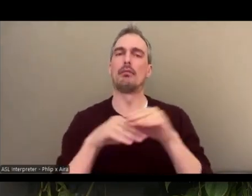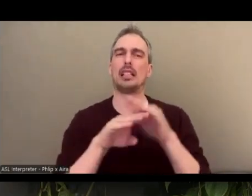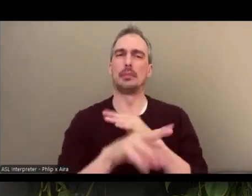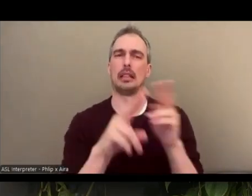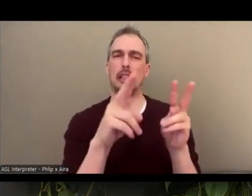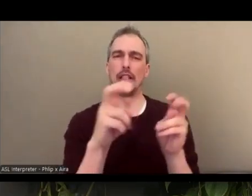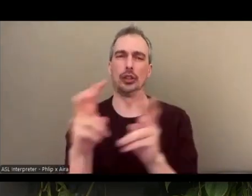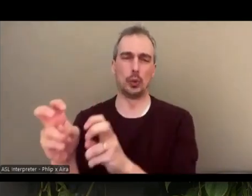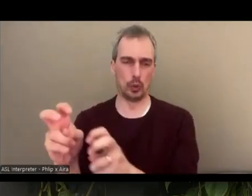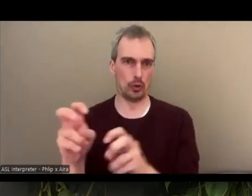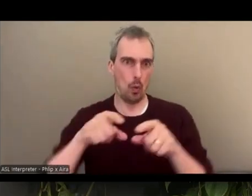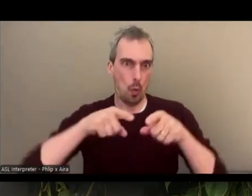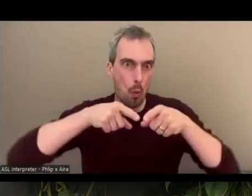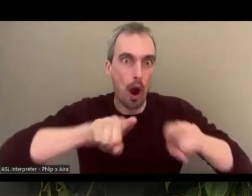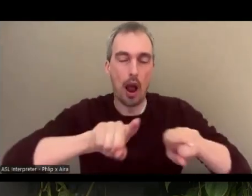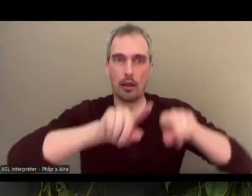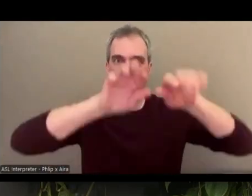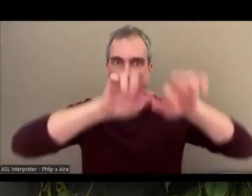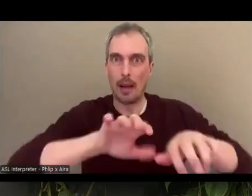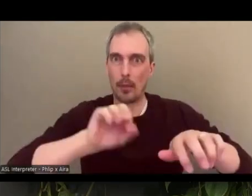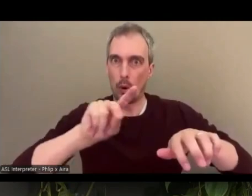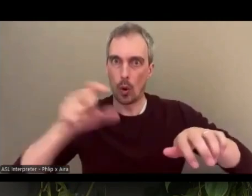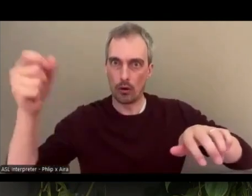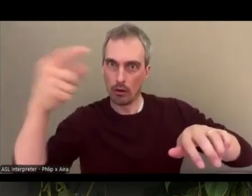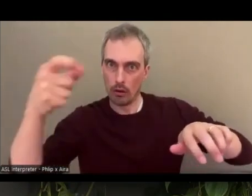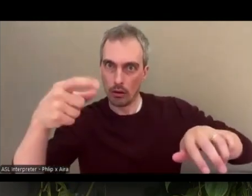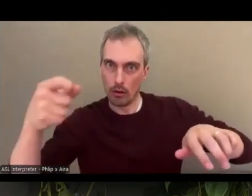So ideally these same heuristics are enforced in CI/CD.